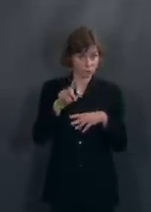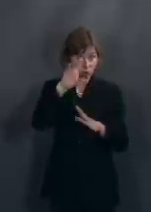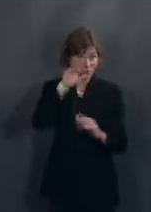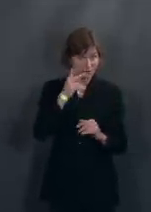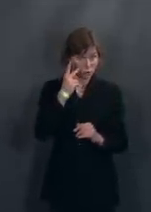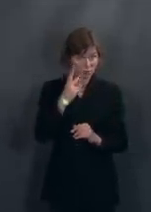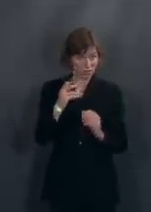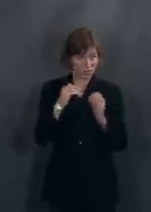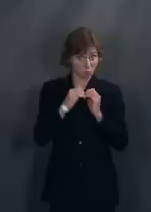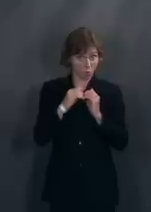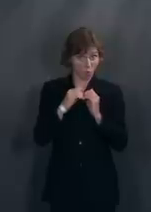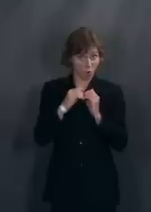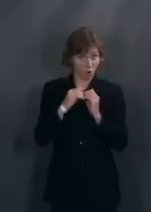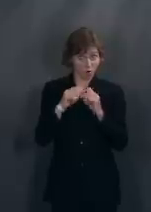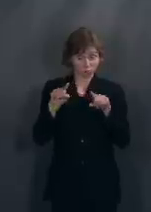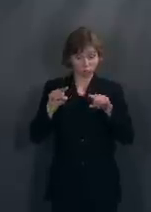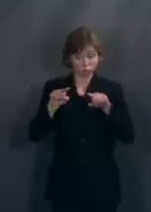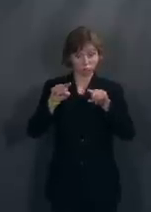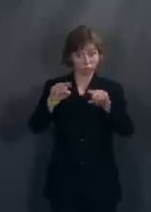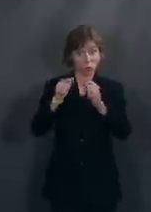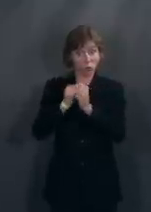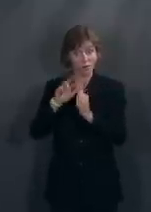with the pharmacy roll out, some FEMA run sites?